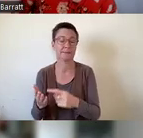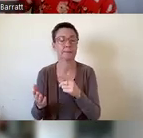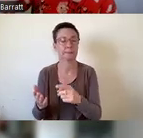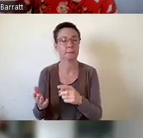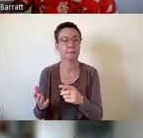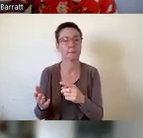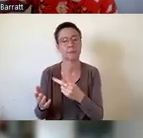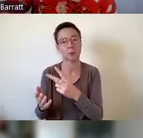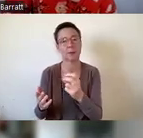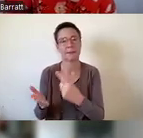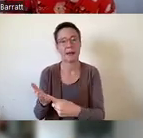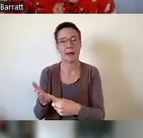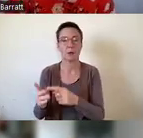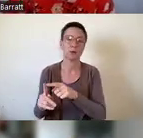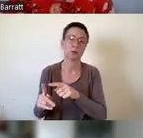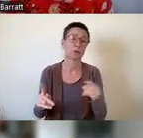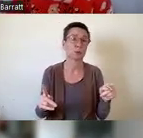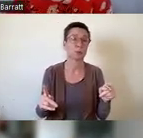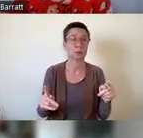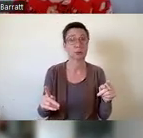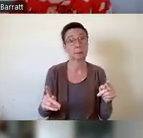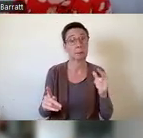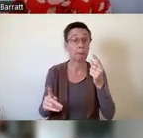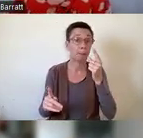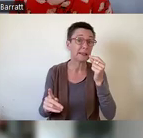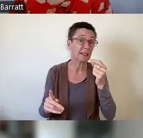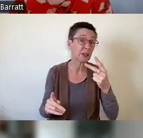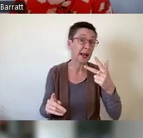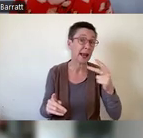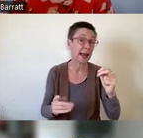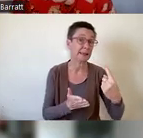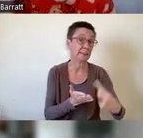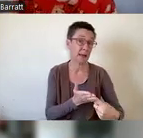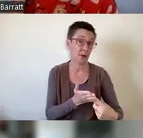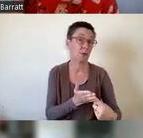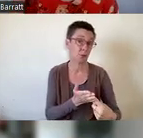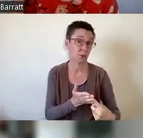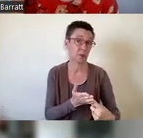it costs from £20 to potentially £80 a month.